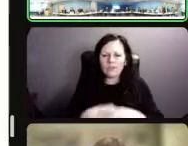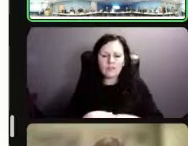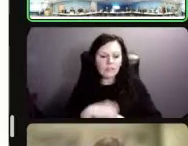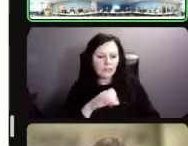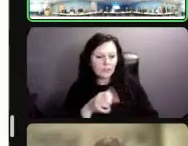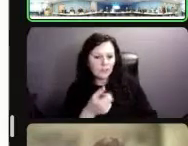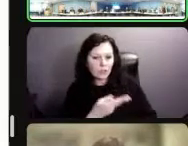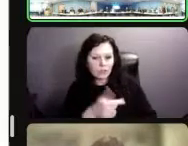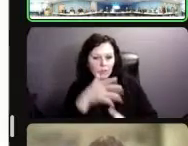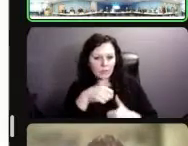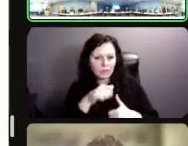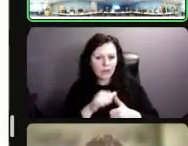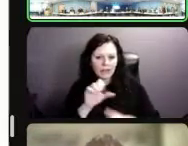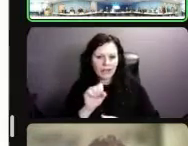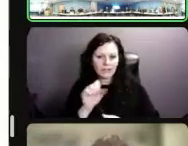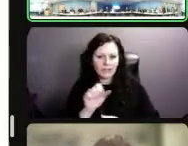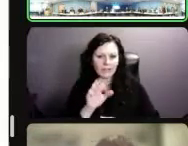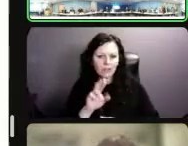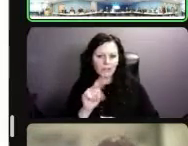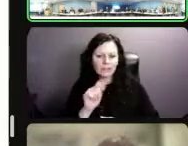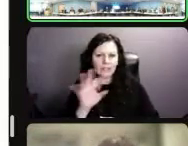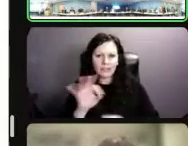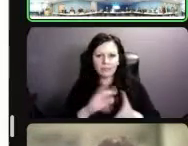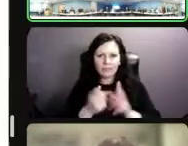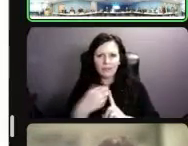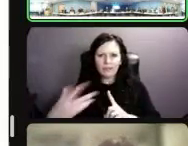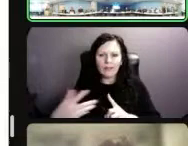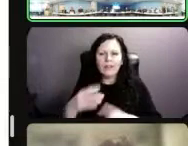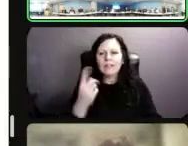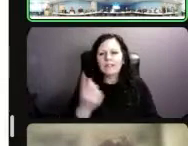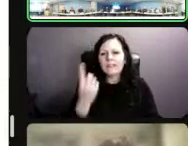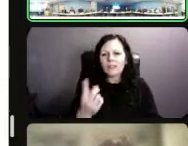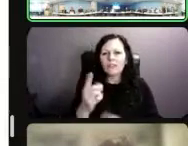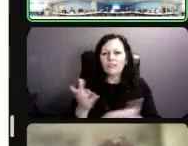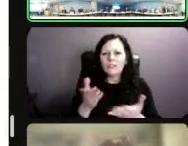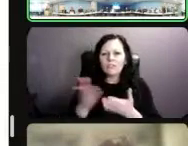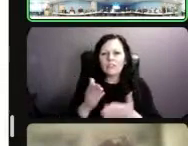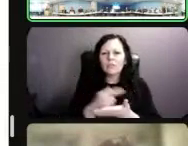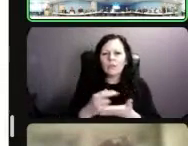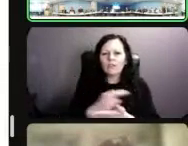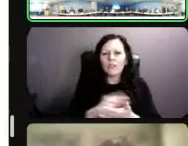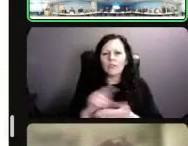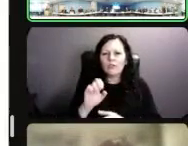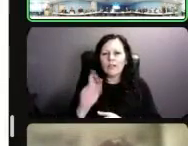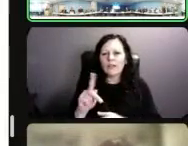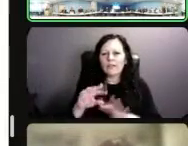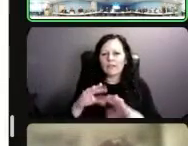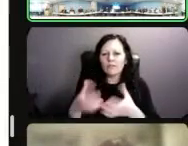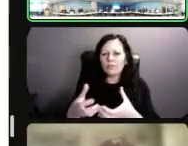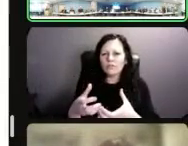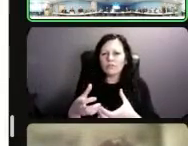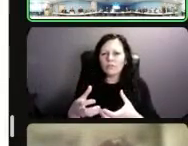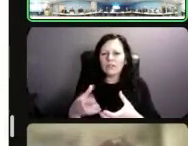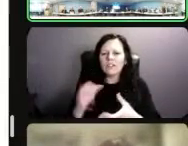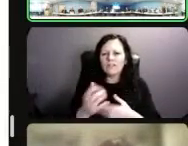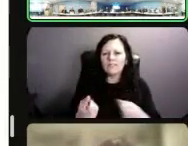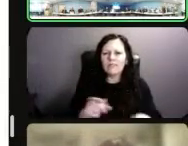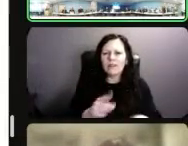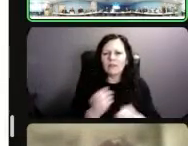RECOMMENDATION FROM THE REP IN THAT SPACE AND JOSH USING IT TO